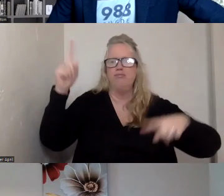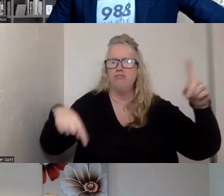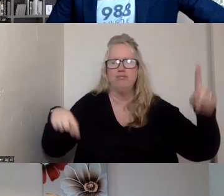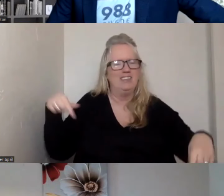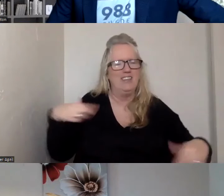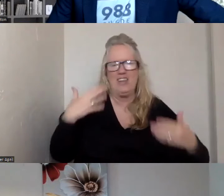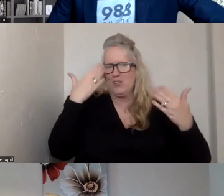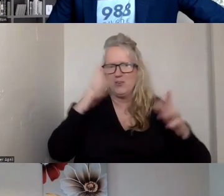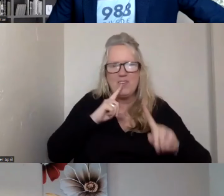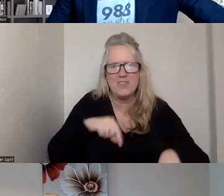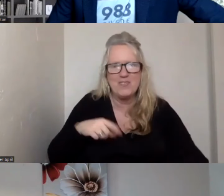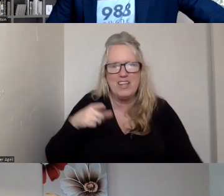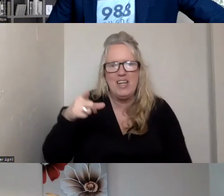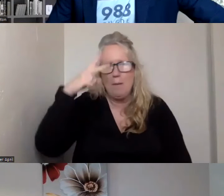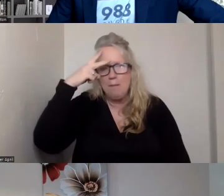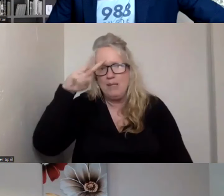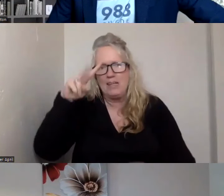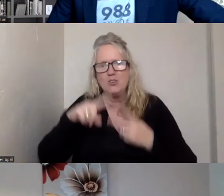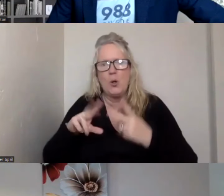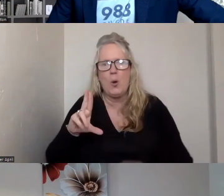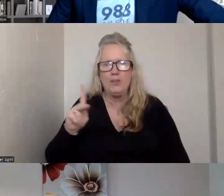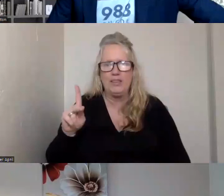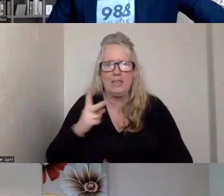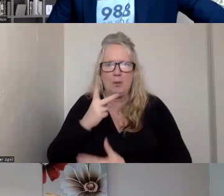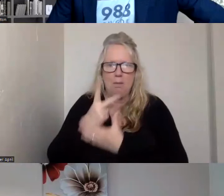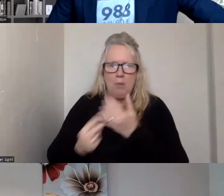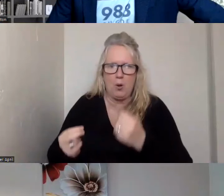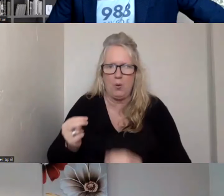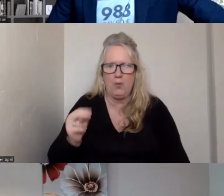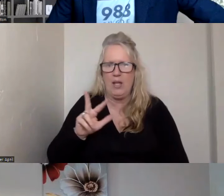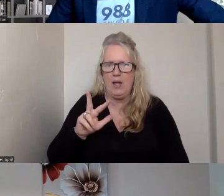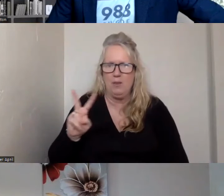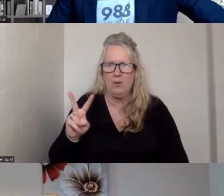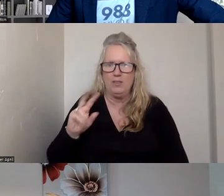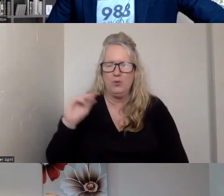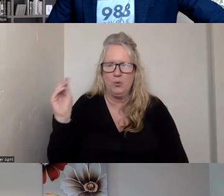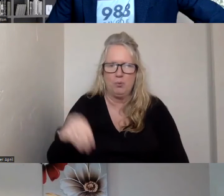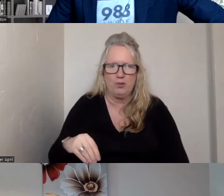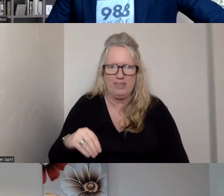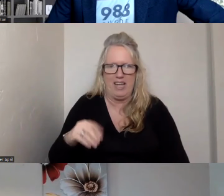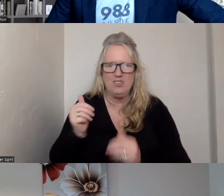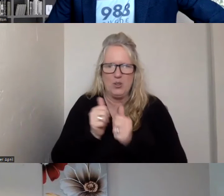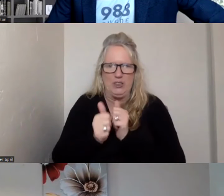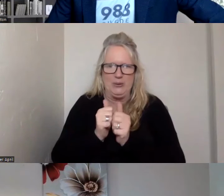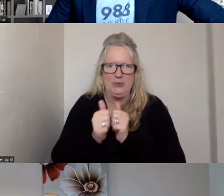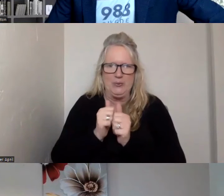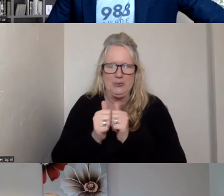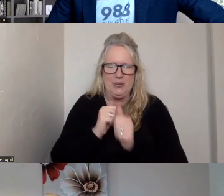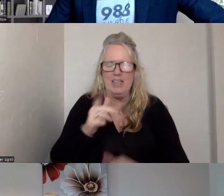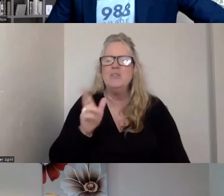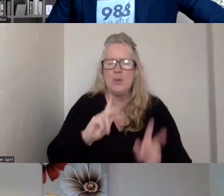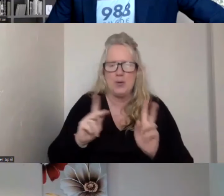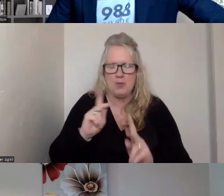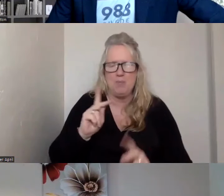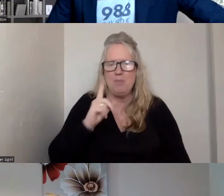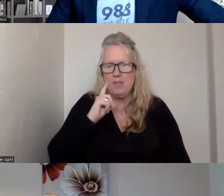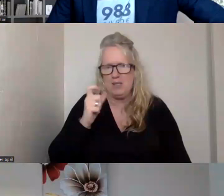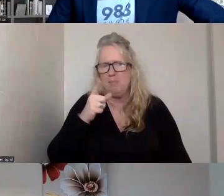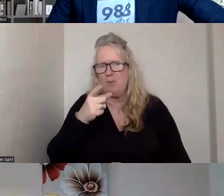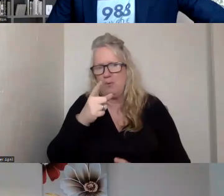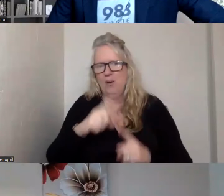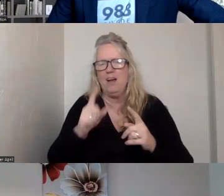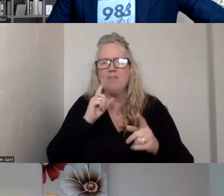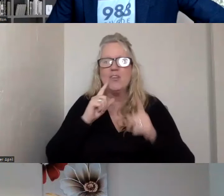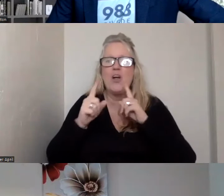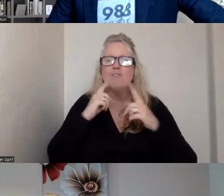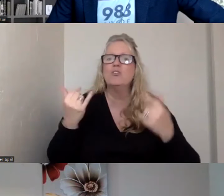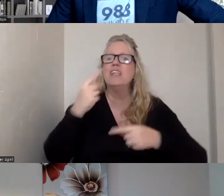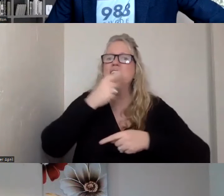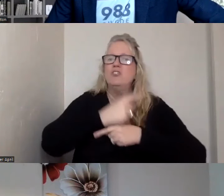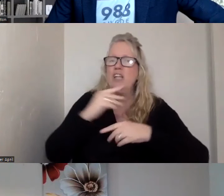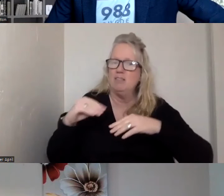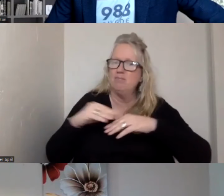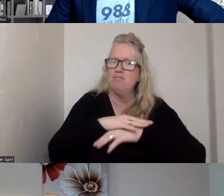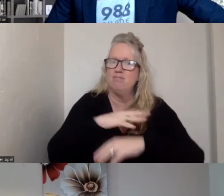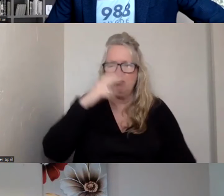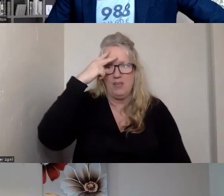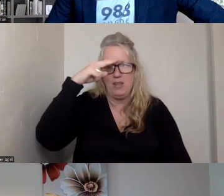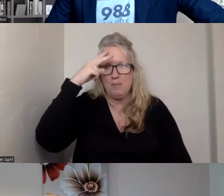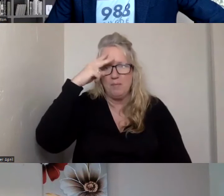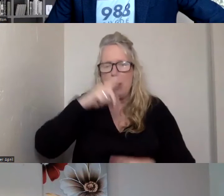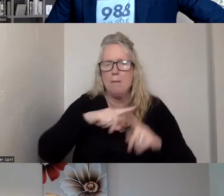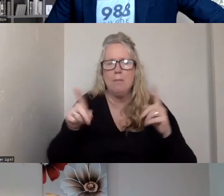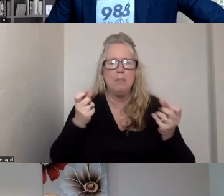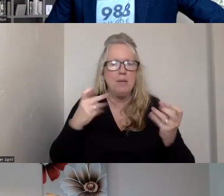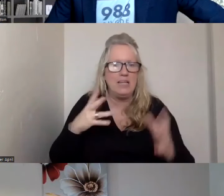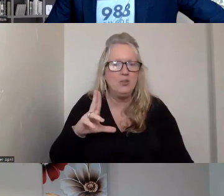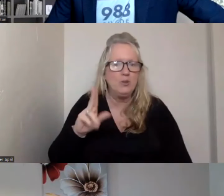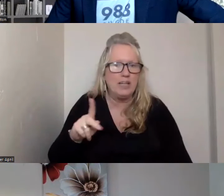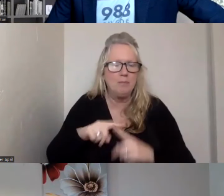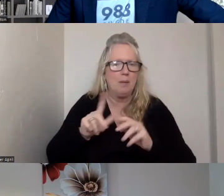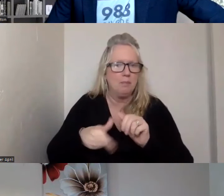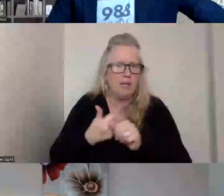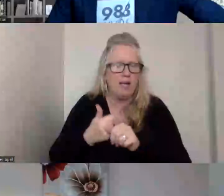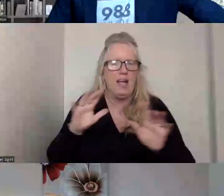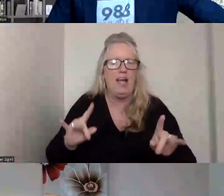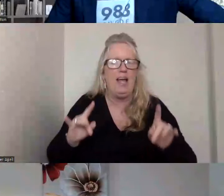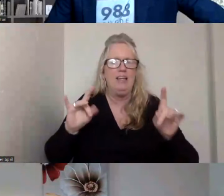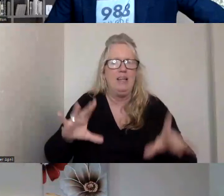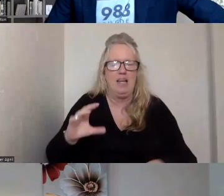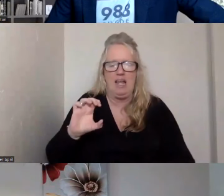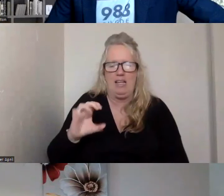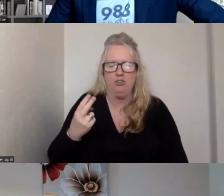MEXICO AND UNITED KINGDOM ARE NECK AND NECK. BEHIND THAT IS AUSTRALIA AND CHILE